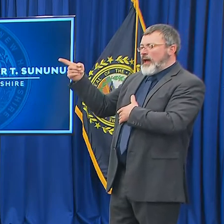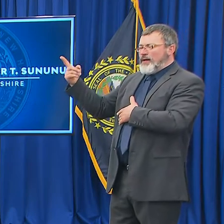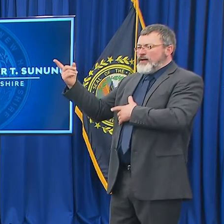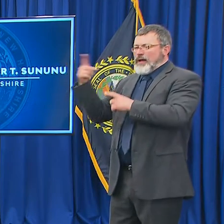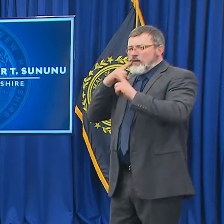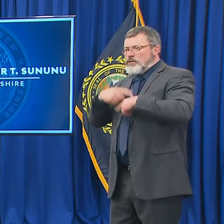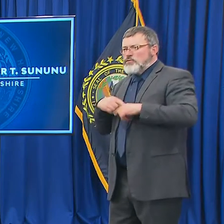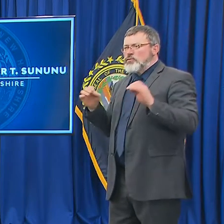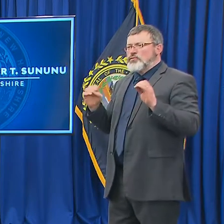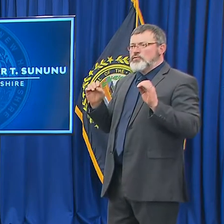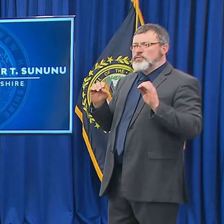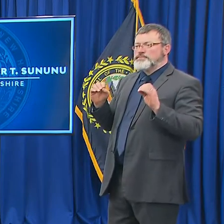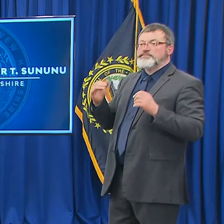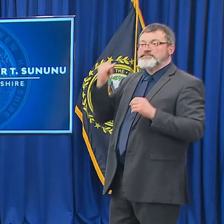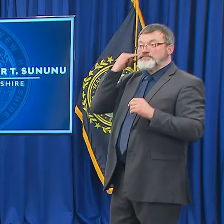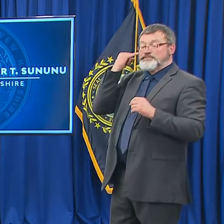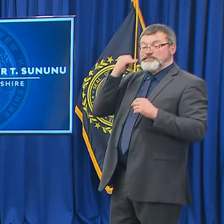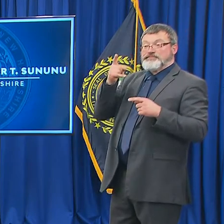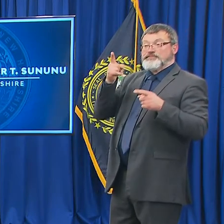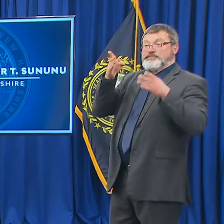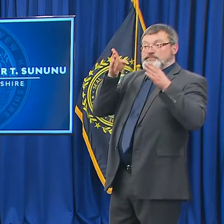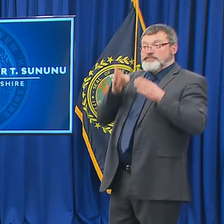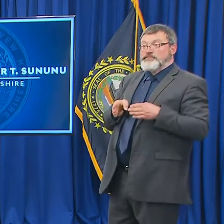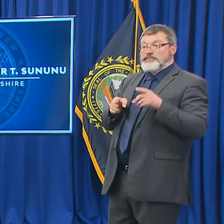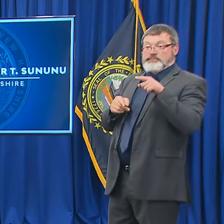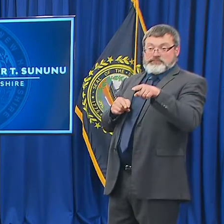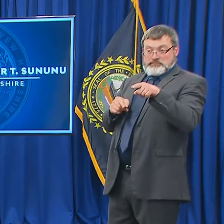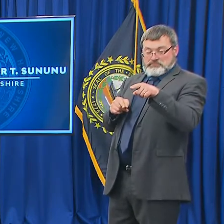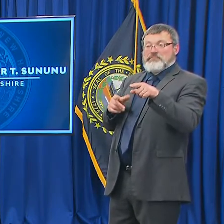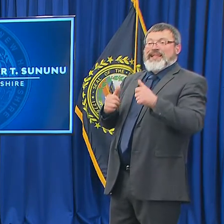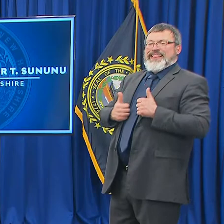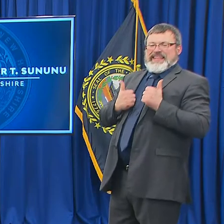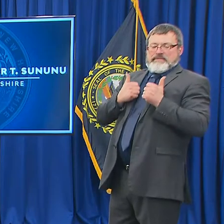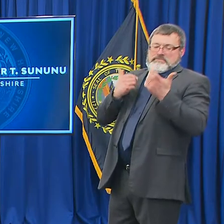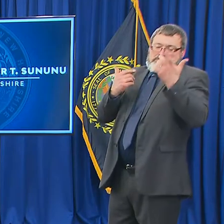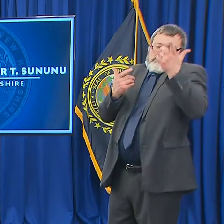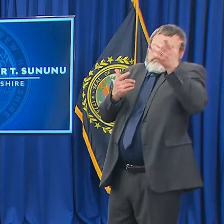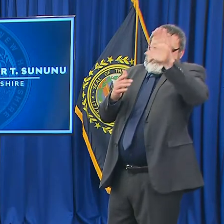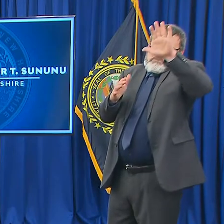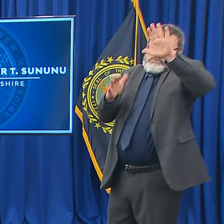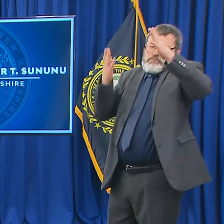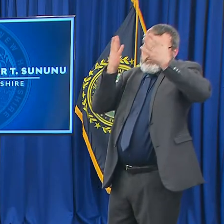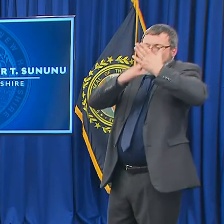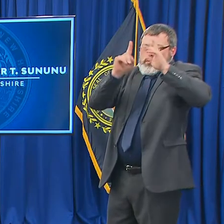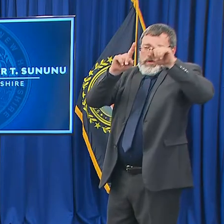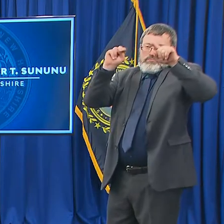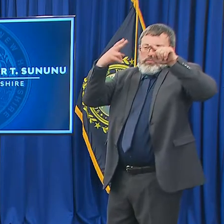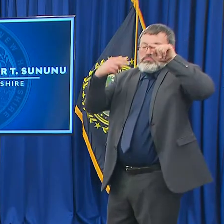We're not shopping there's no one downtown. And I downtown Can you explain without getting into privacy